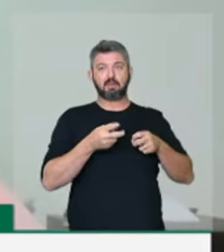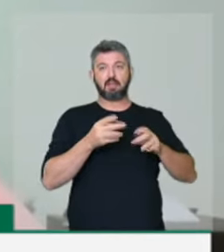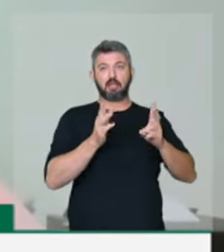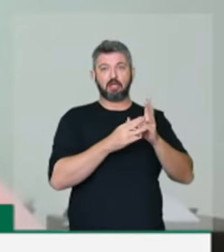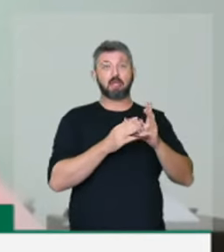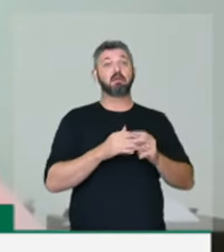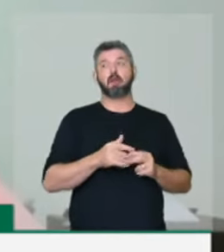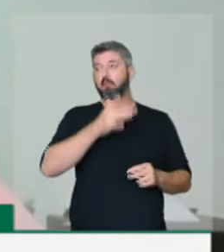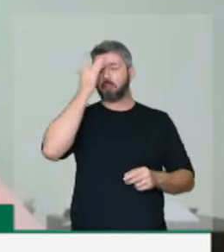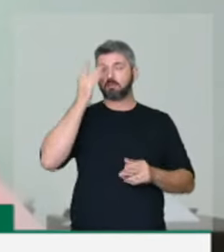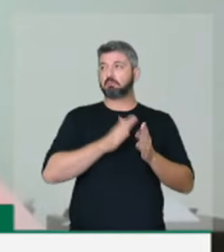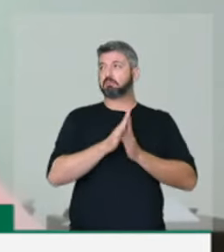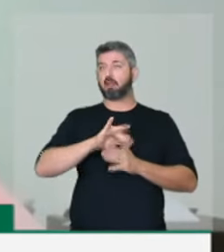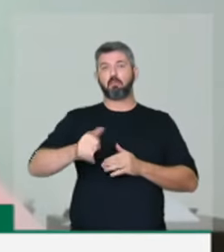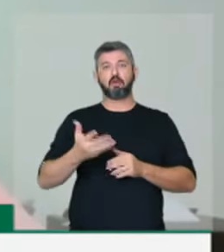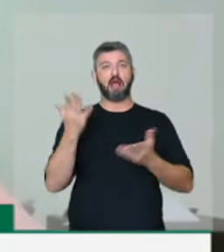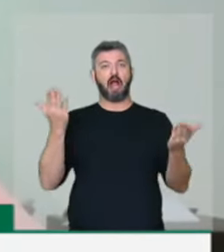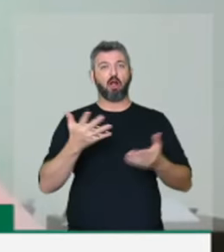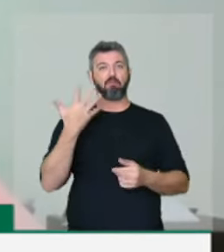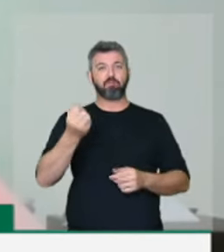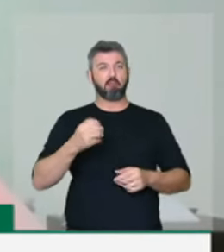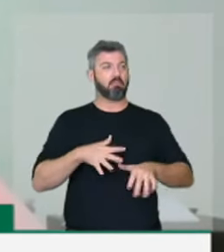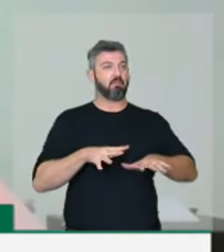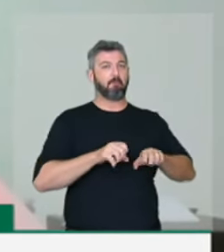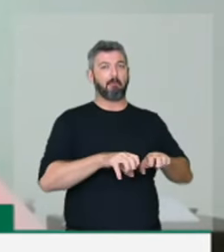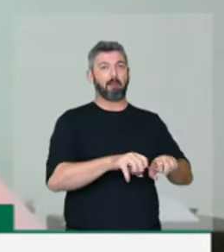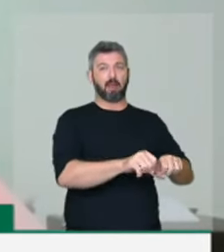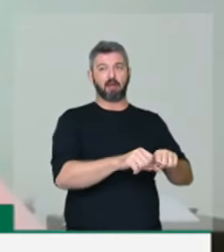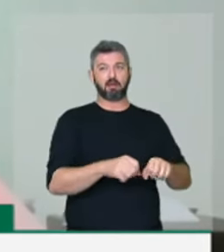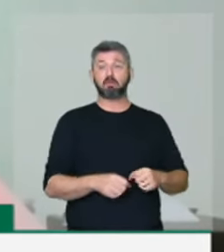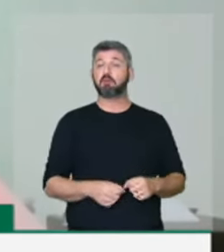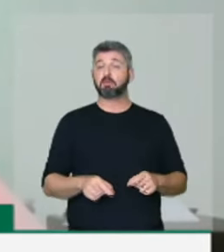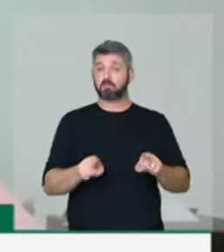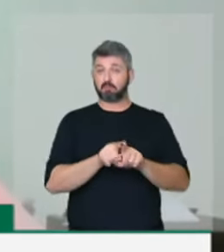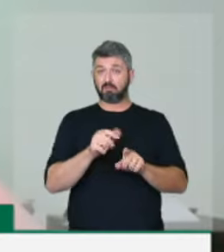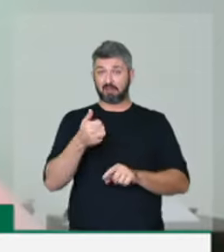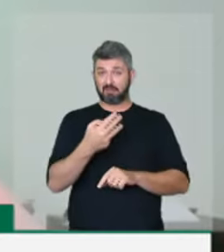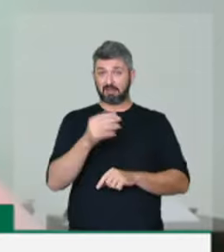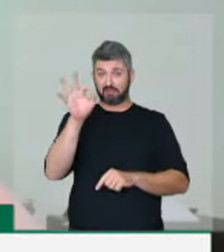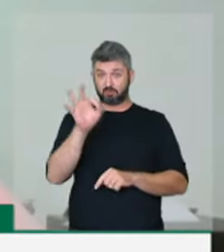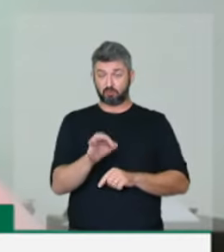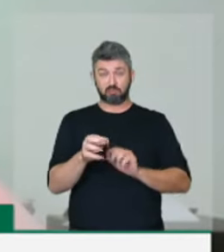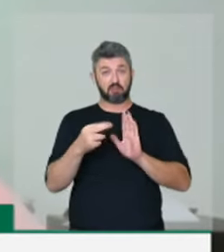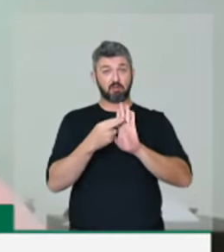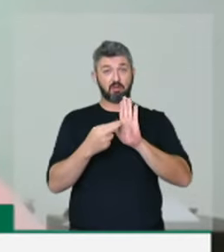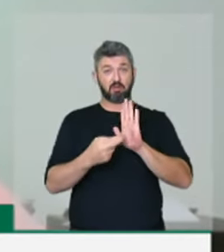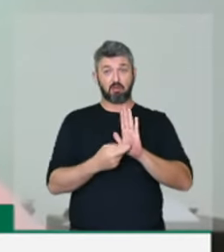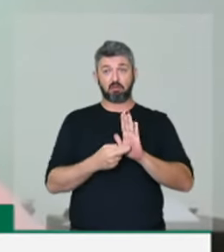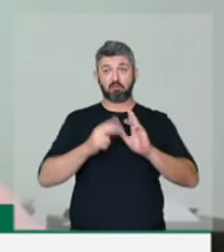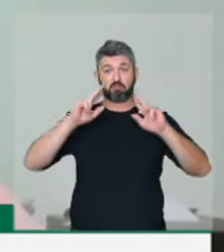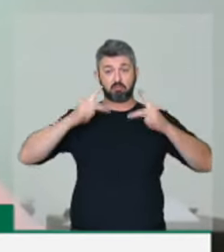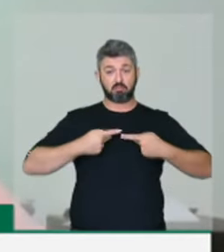EXPLORAR AS TERRAS INDÍGENAS, AUMENTAM AS INVASÕES EM TERRAS INDÍGENAS. E OUTRA, 13% É O QUE ESTÁ RECONHECIDO, NÃO É A TOTALIDADE AINDA. NÓS ESTAMOS